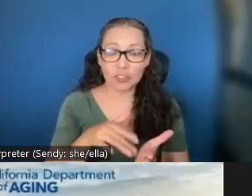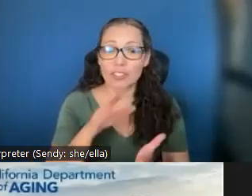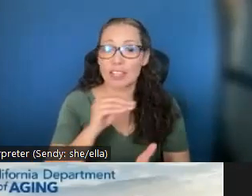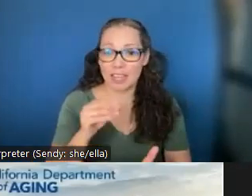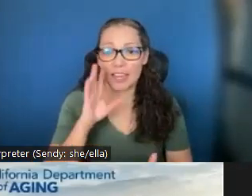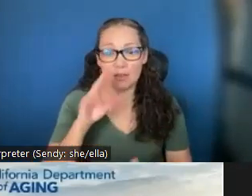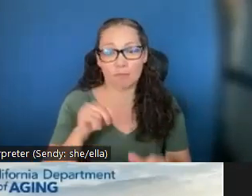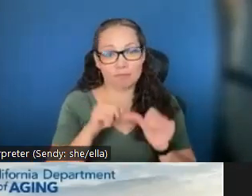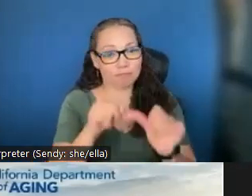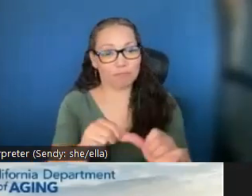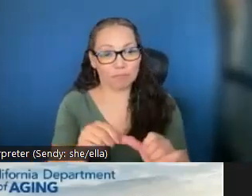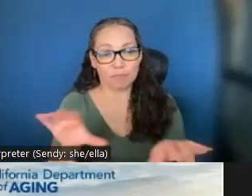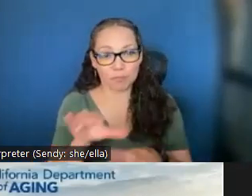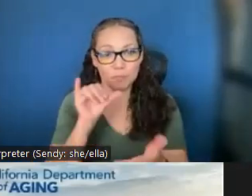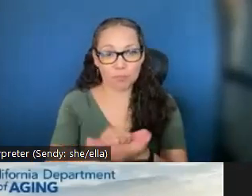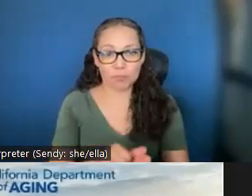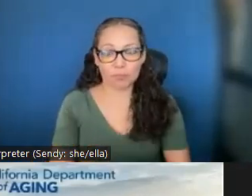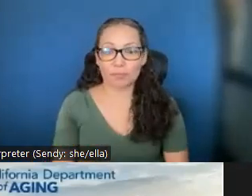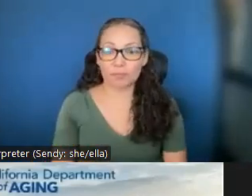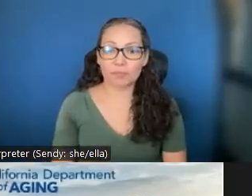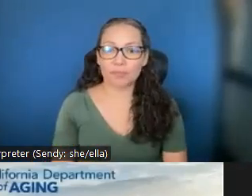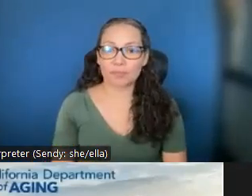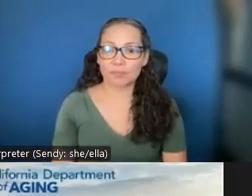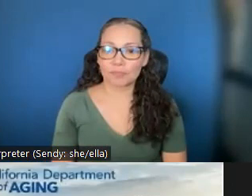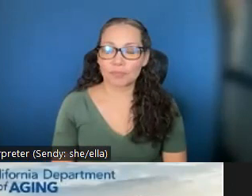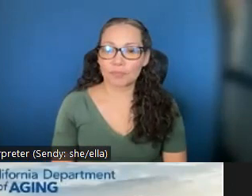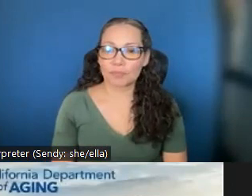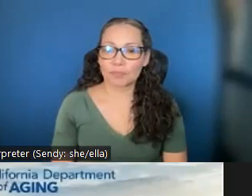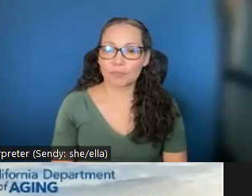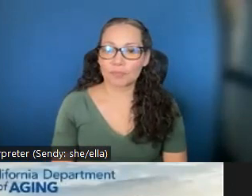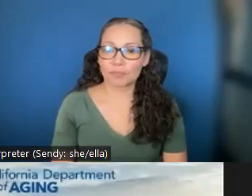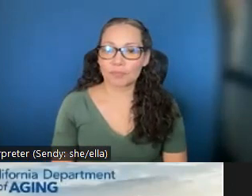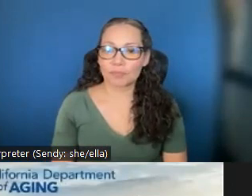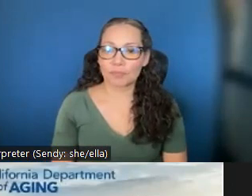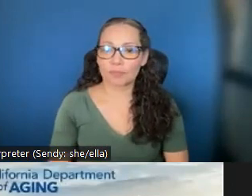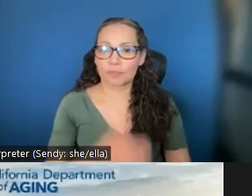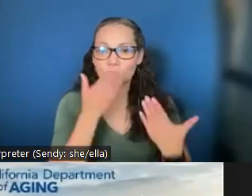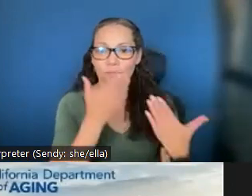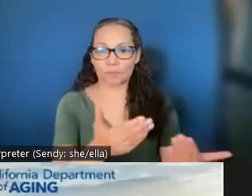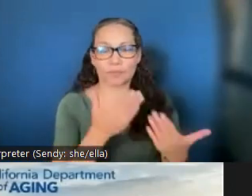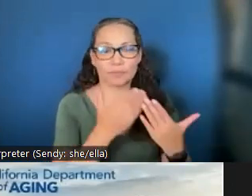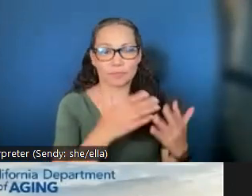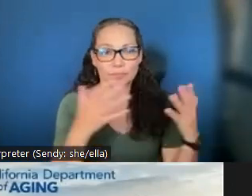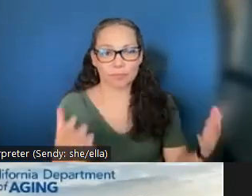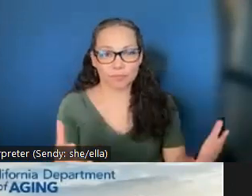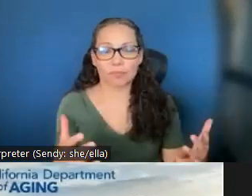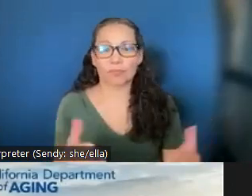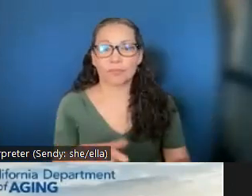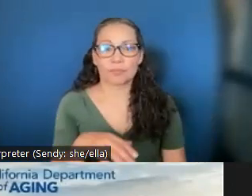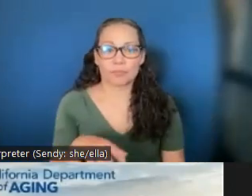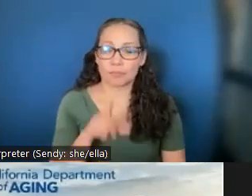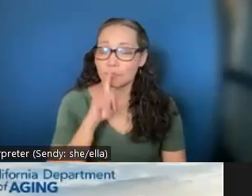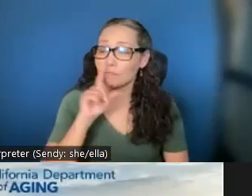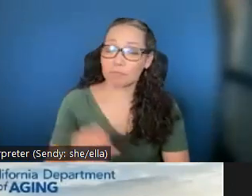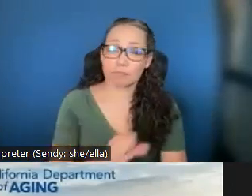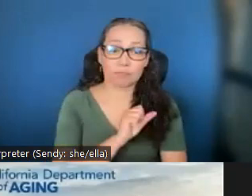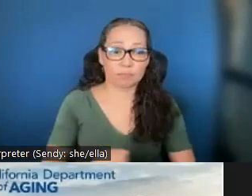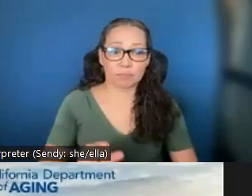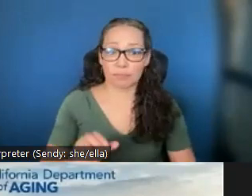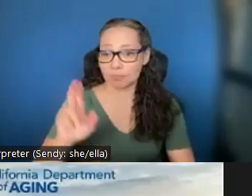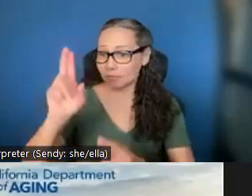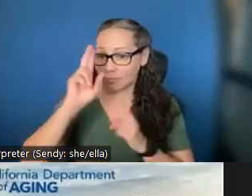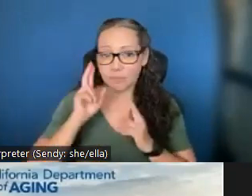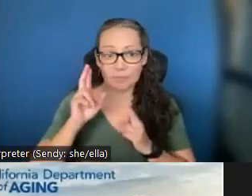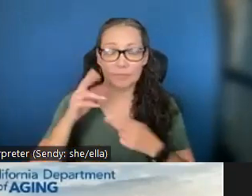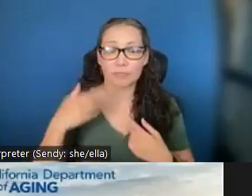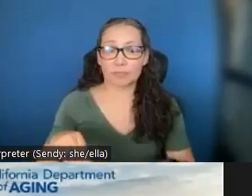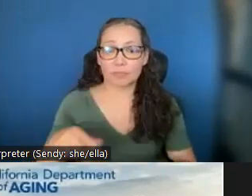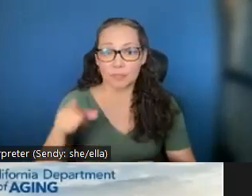so thank you so much Brett uh truly an honor and just thrilled that you are on board as our new